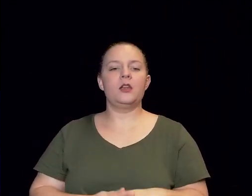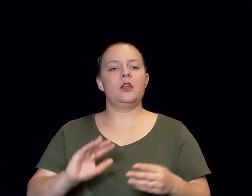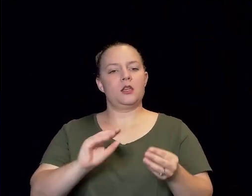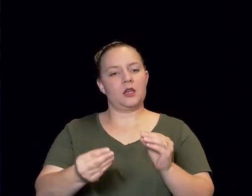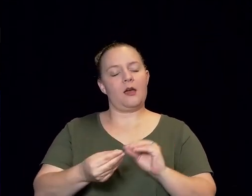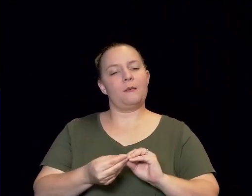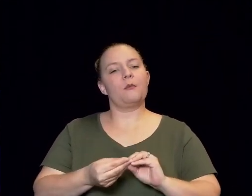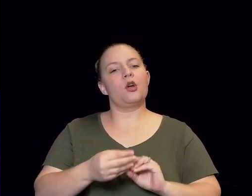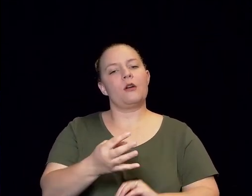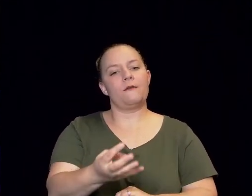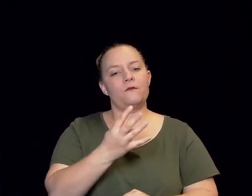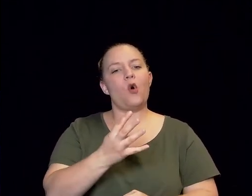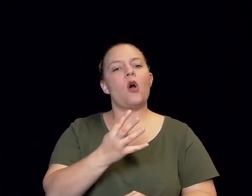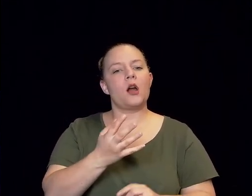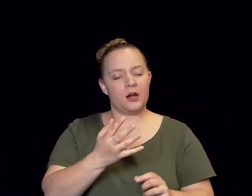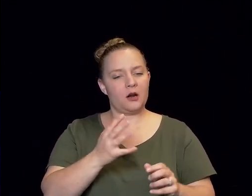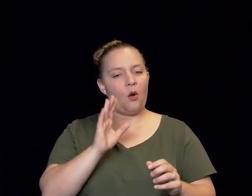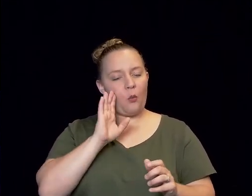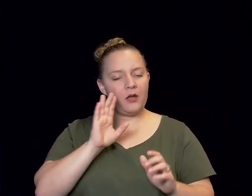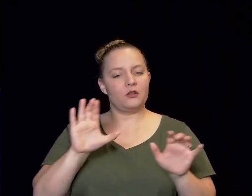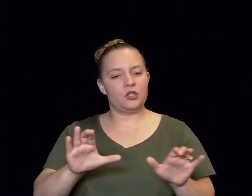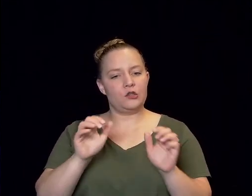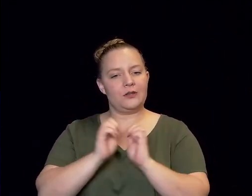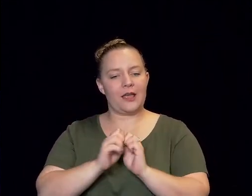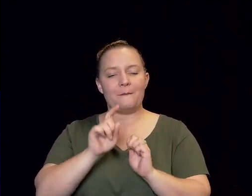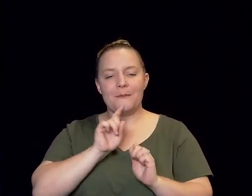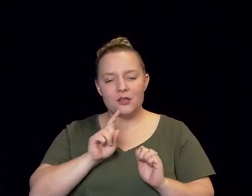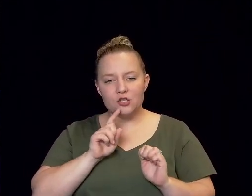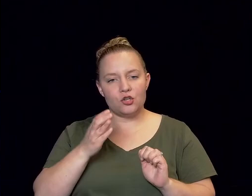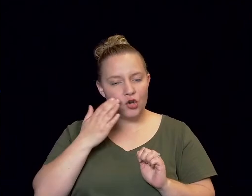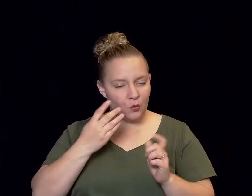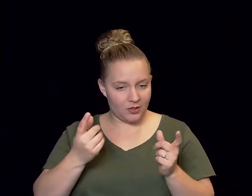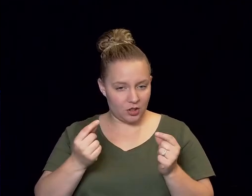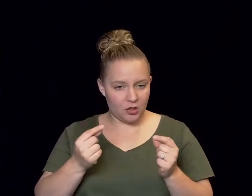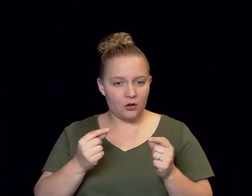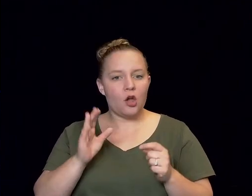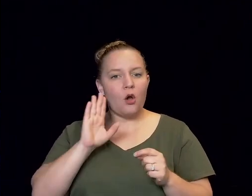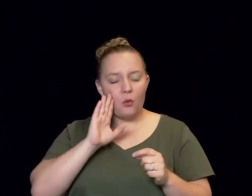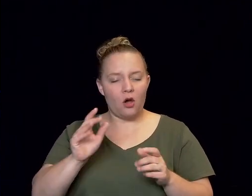what we're doing. The first thing, I would always, always, always rewrite this problem down here.